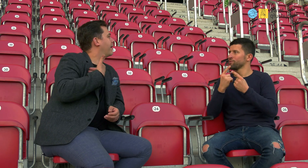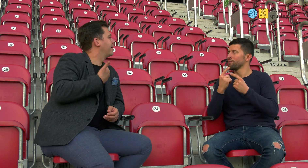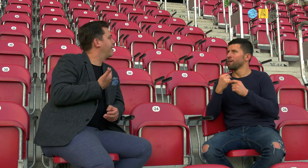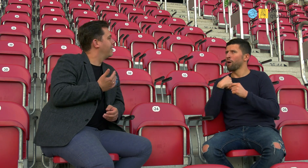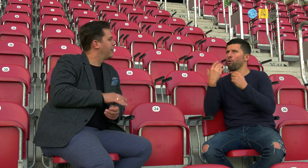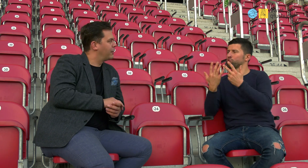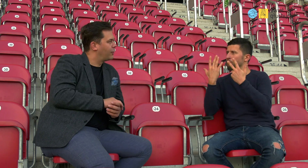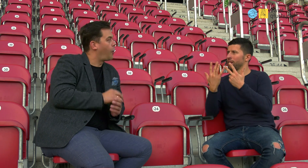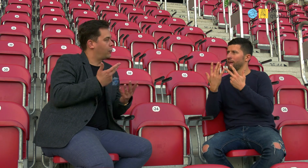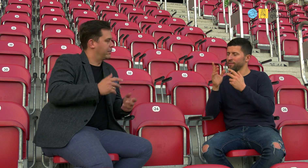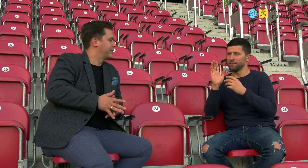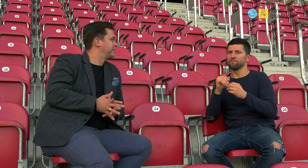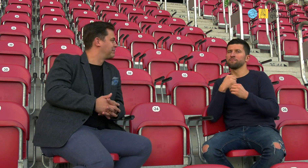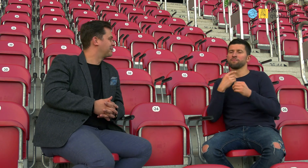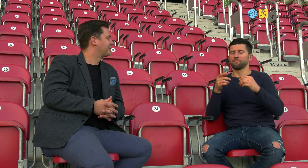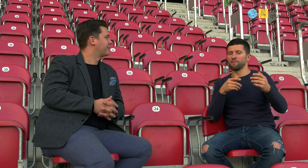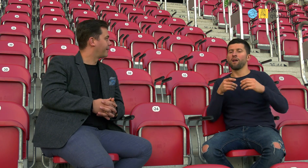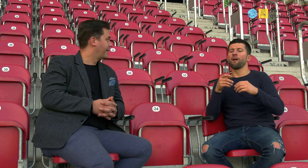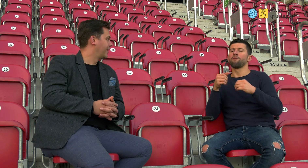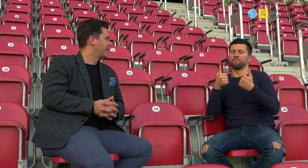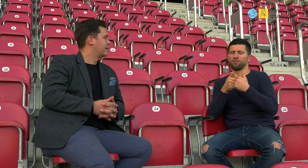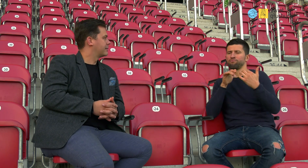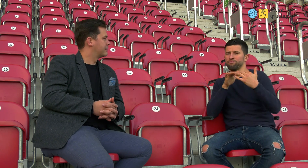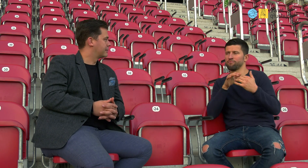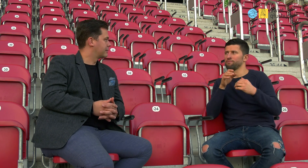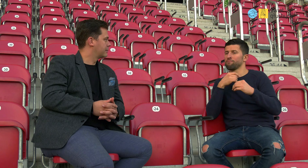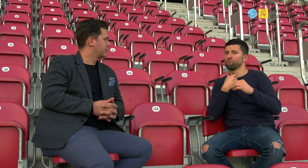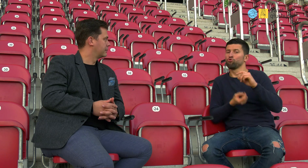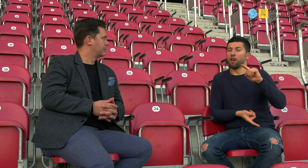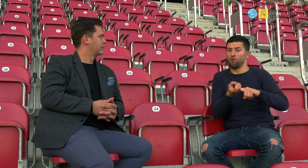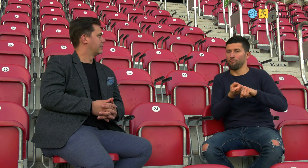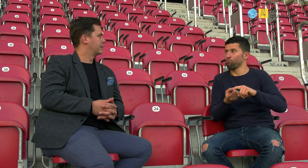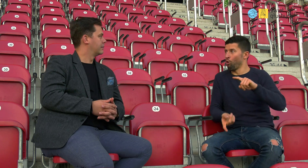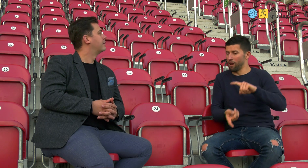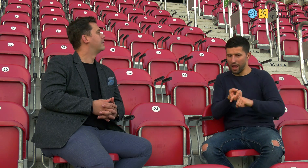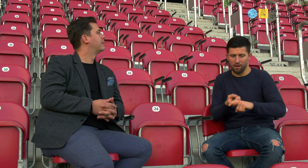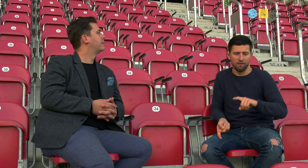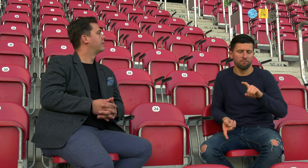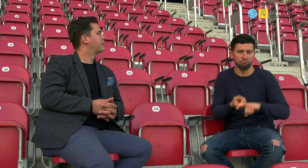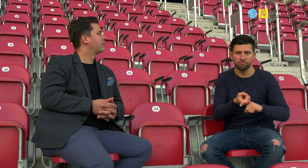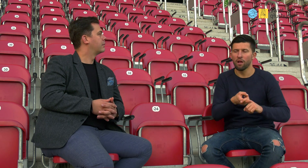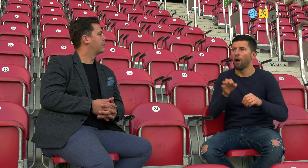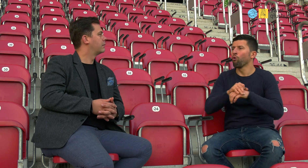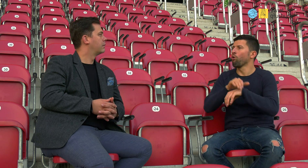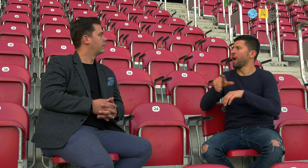How old were you? 8 years old. Then at the game I scored a goal.